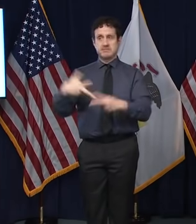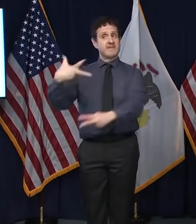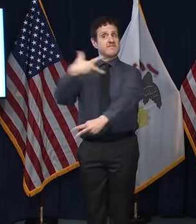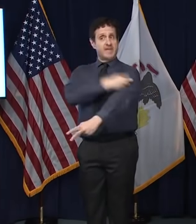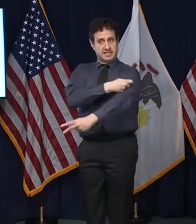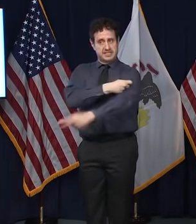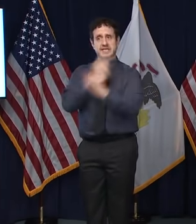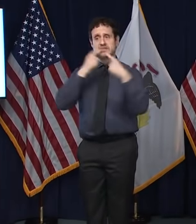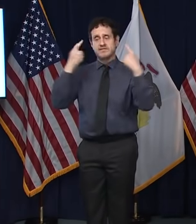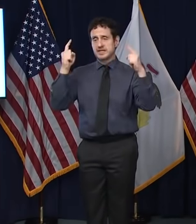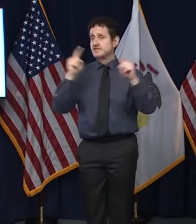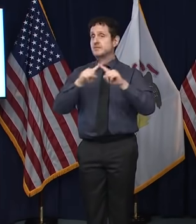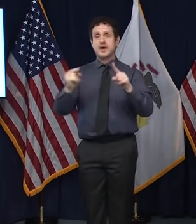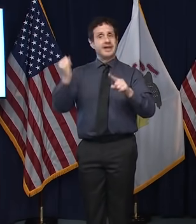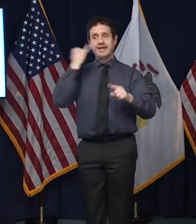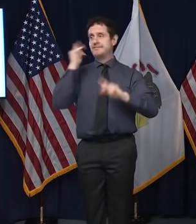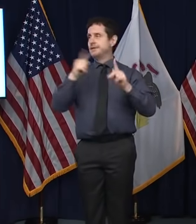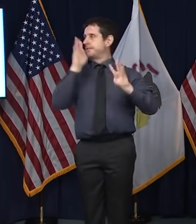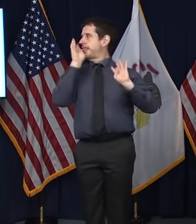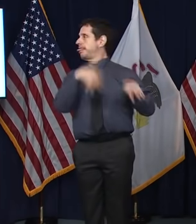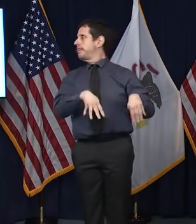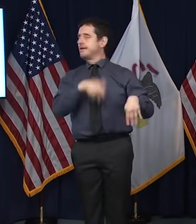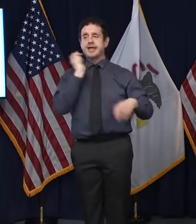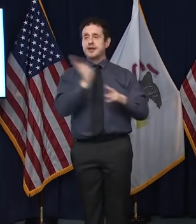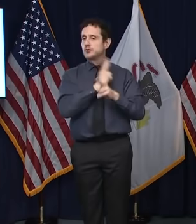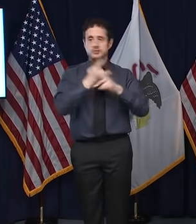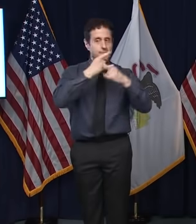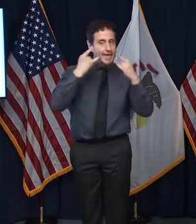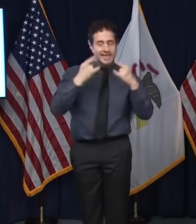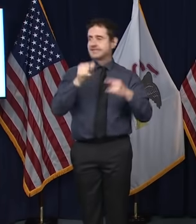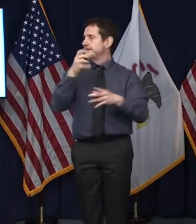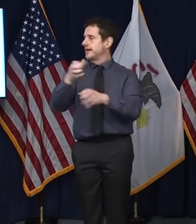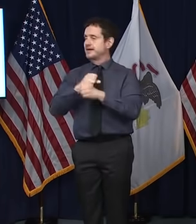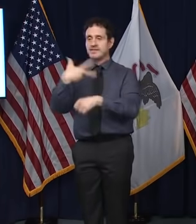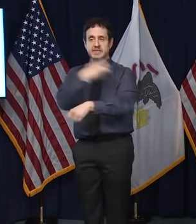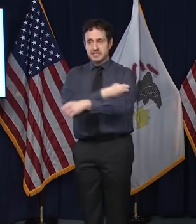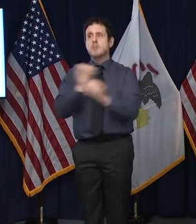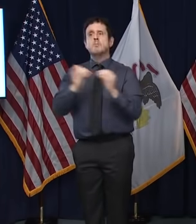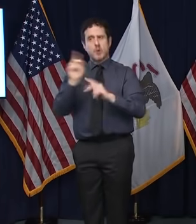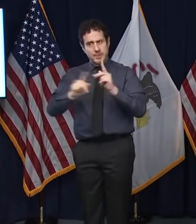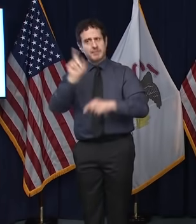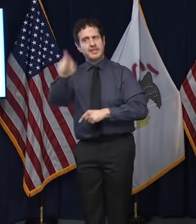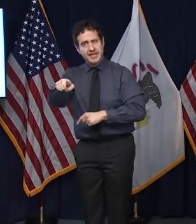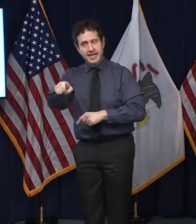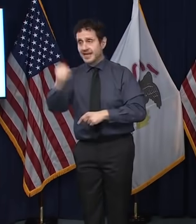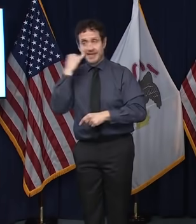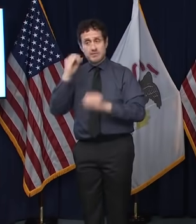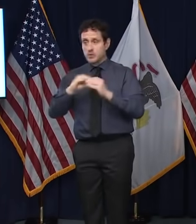are effective vaccines are